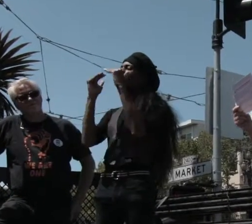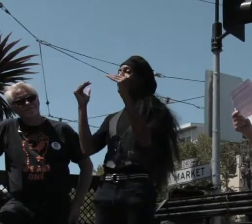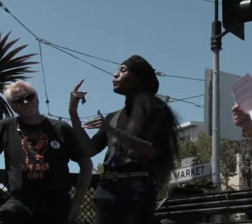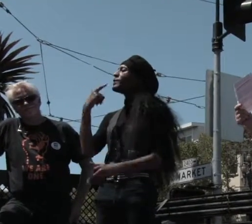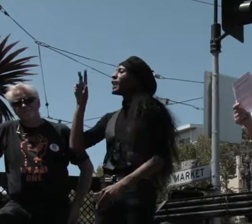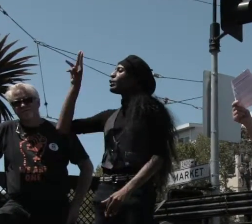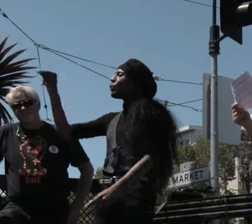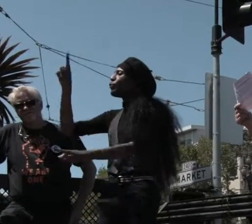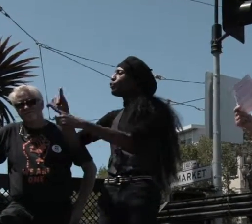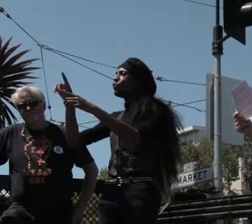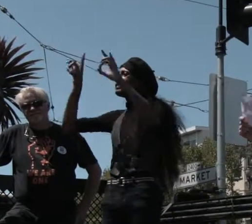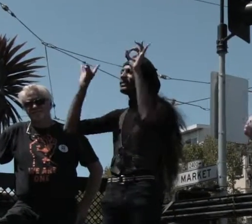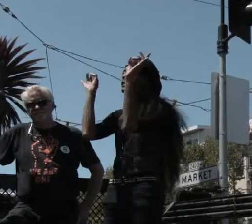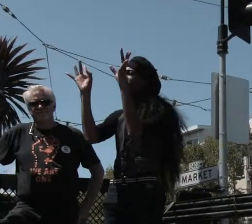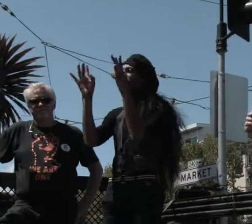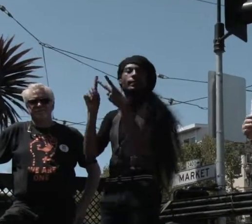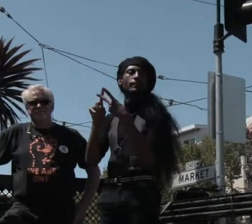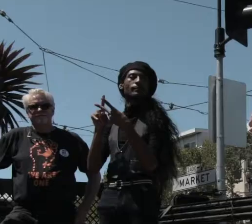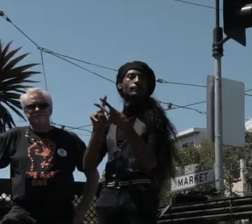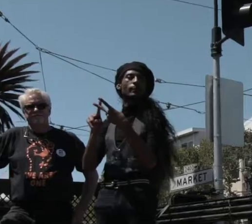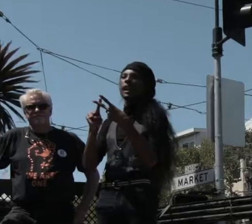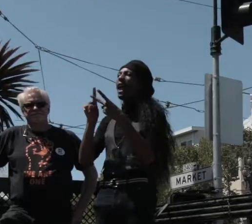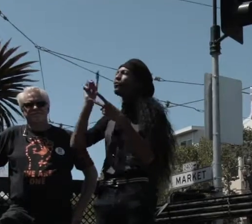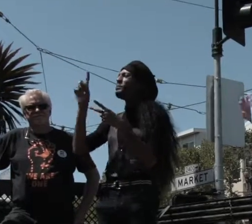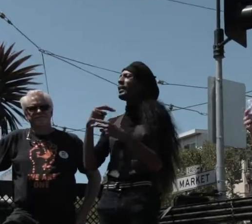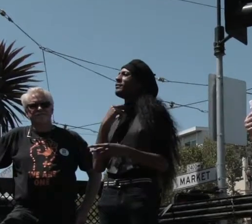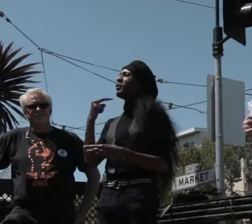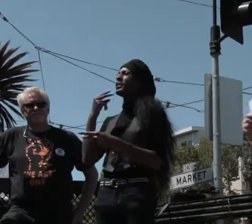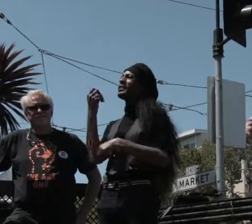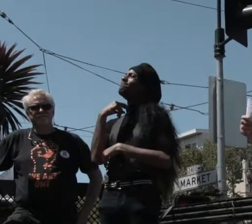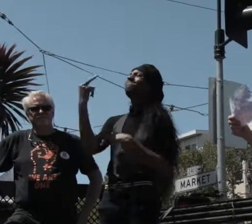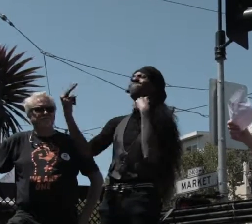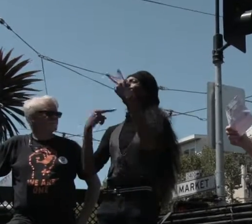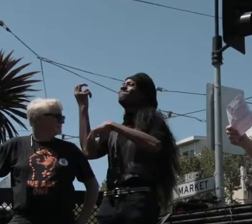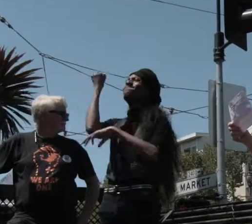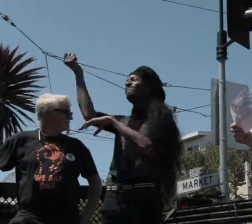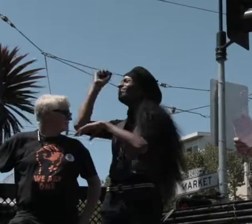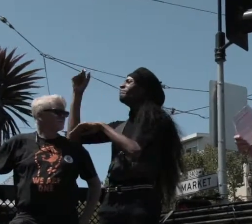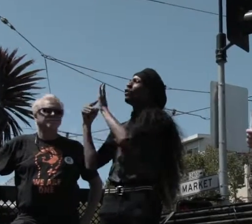hate with our collective voices loudly and proudly in this beautiful city.